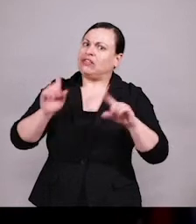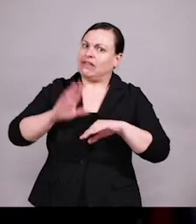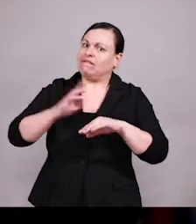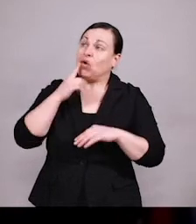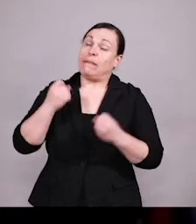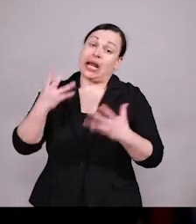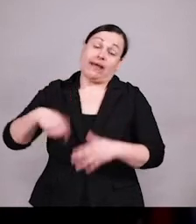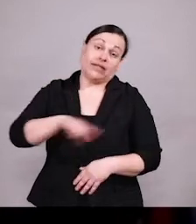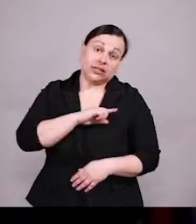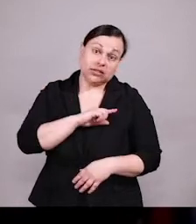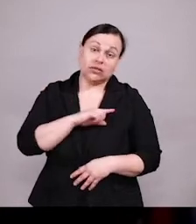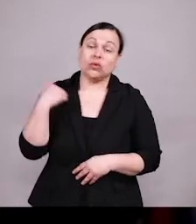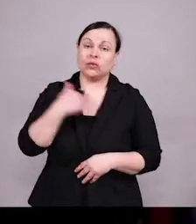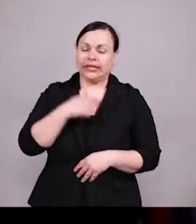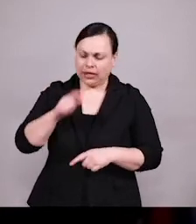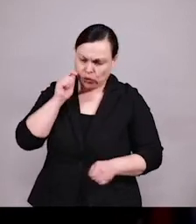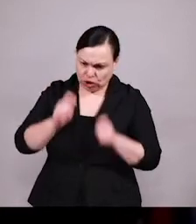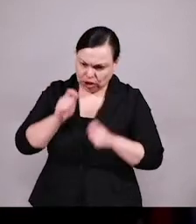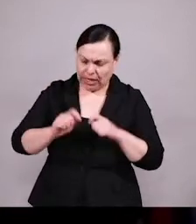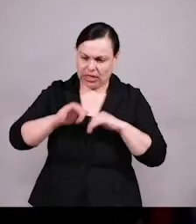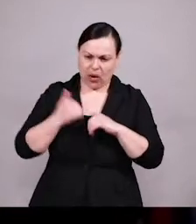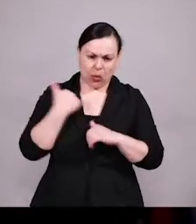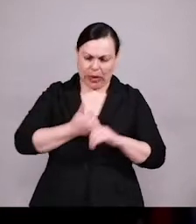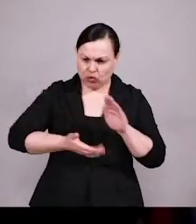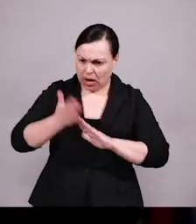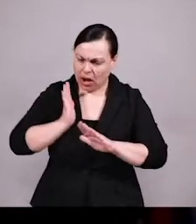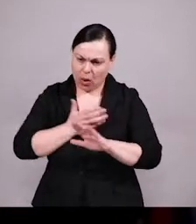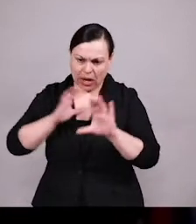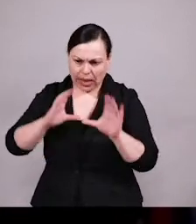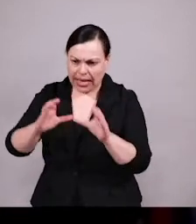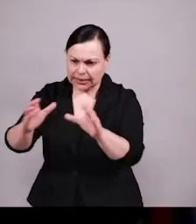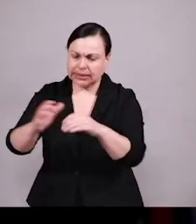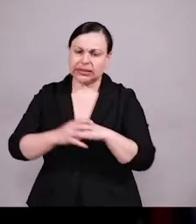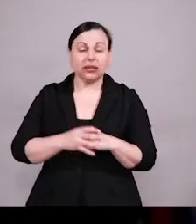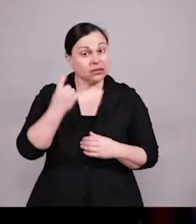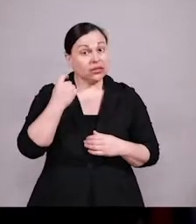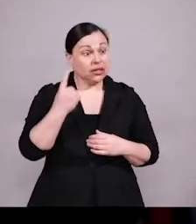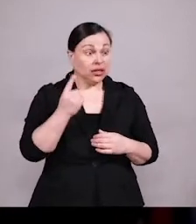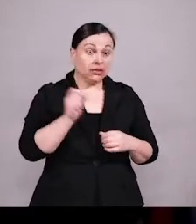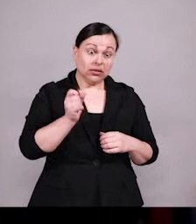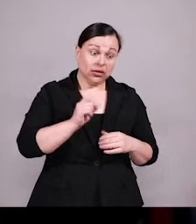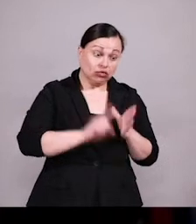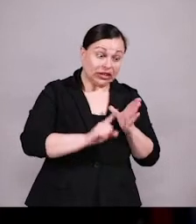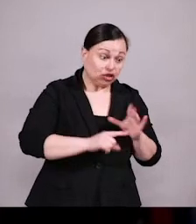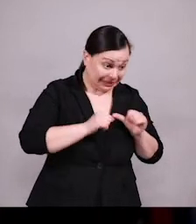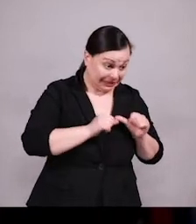of us. We had to change the way classes were held, ensure vital research continued, and do